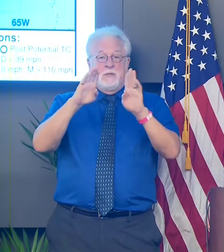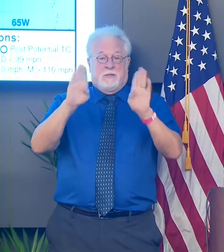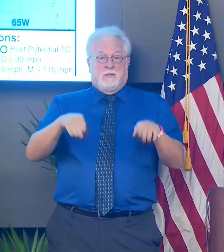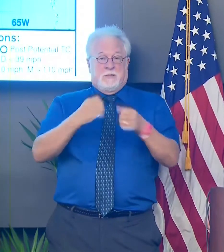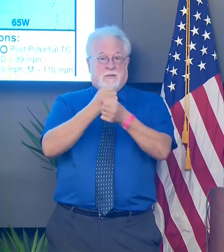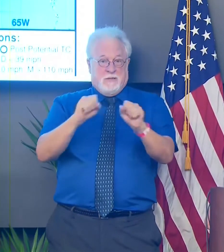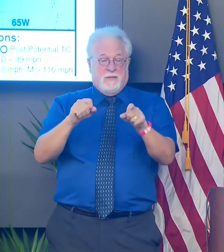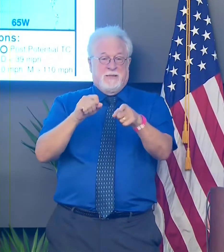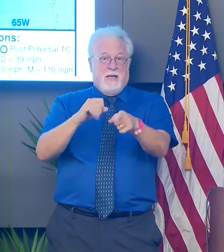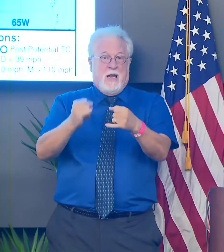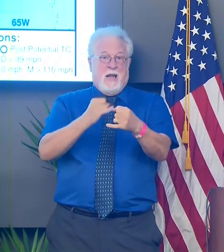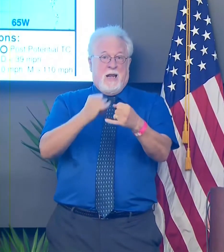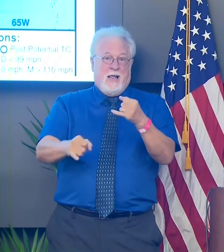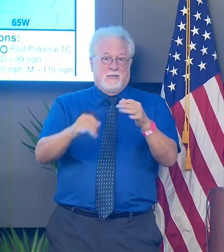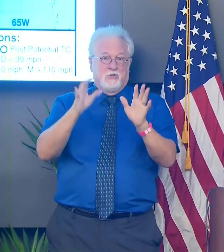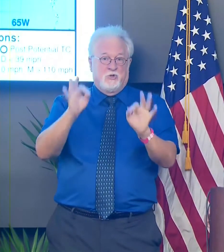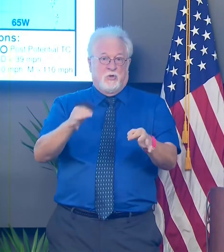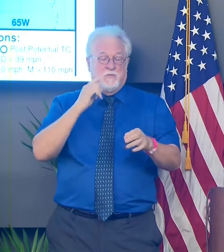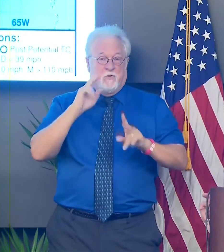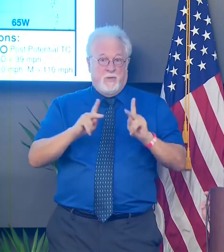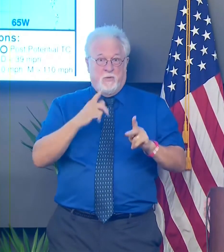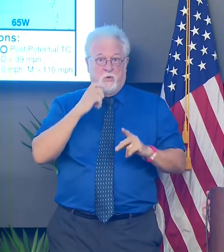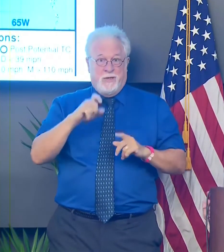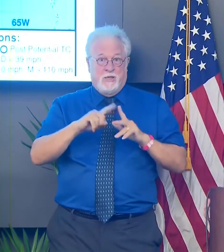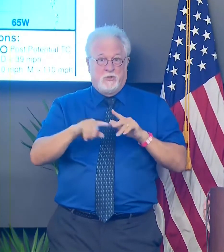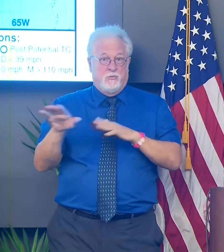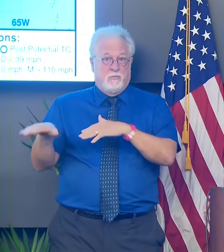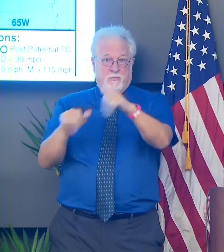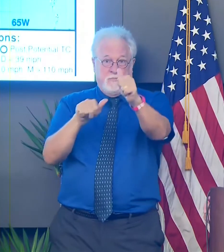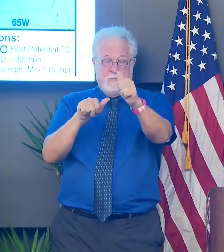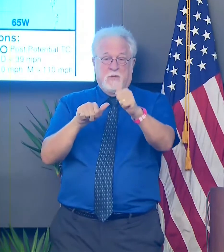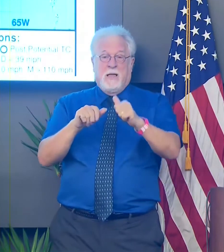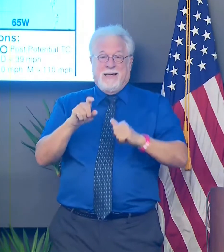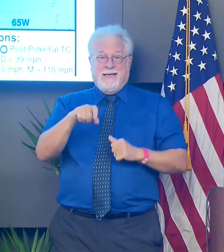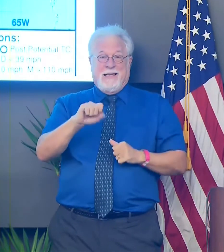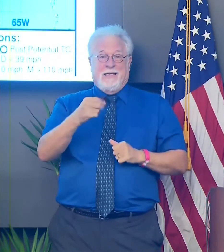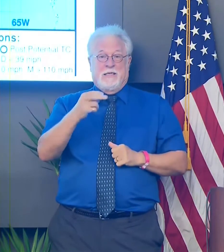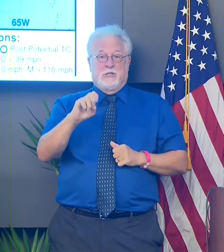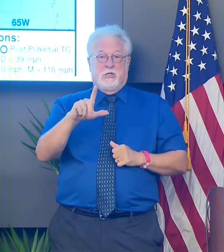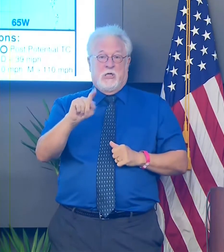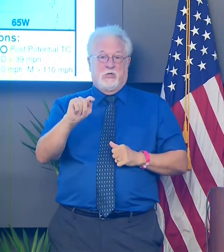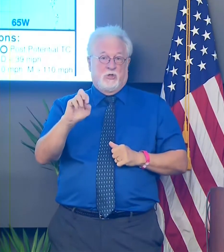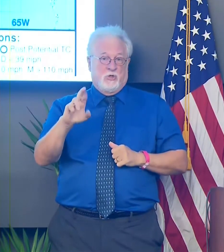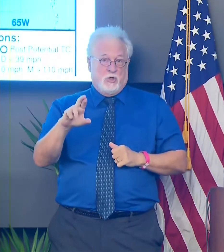BECAUSE OF SAFETY CONCERNS ASSOCIATED WITH THE PANDEMIC, CONGREGANT SHELTERING WILL BE A